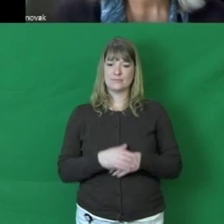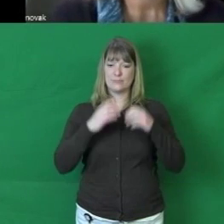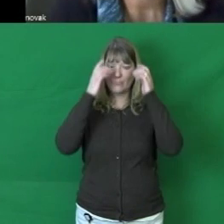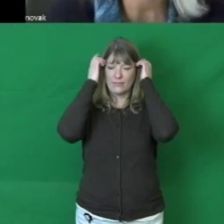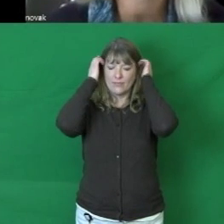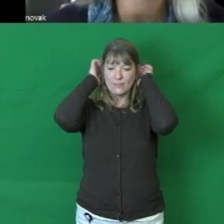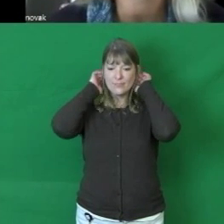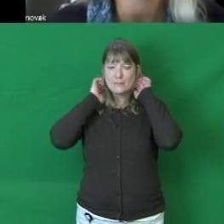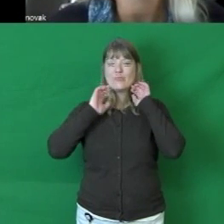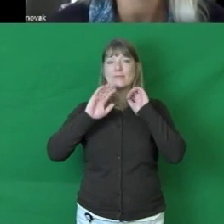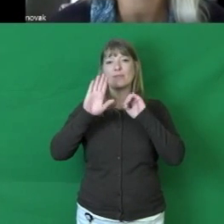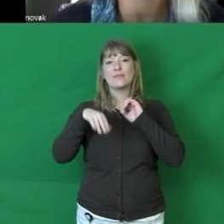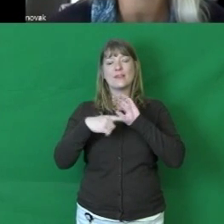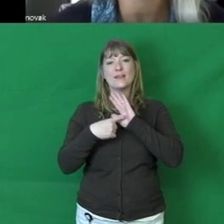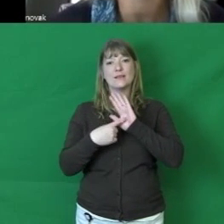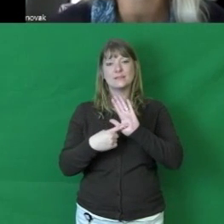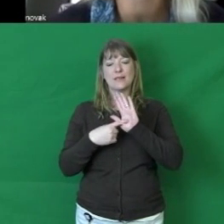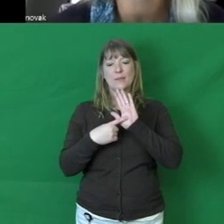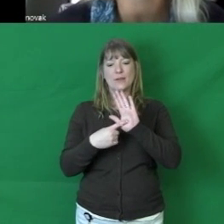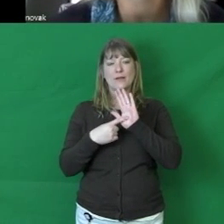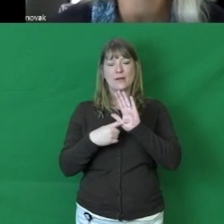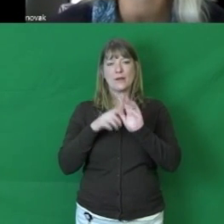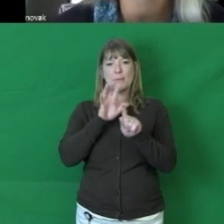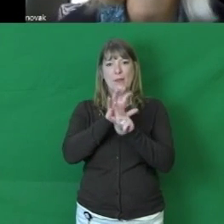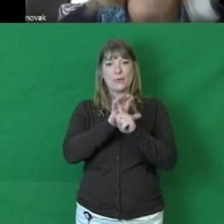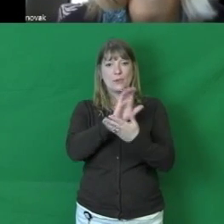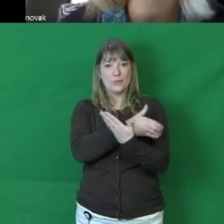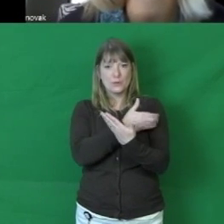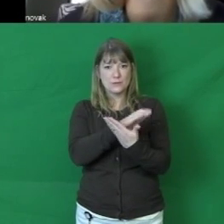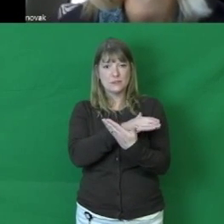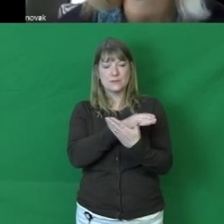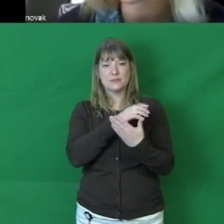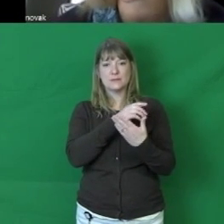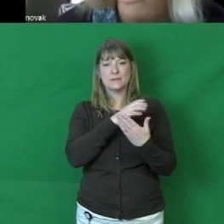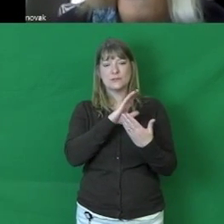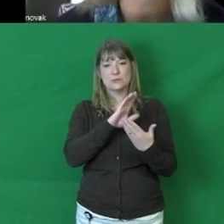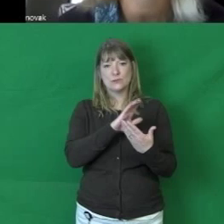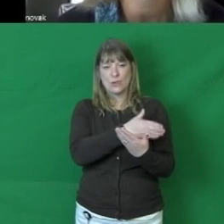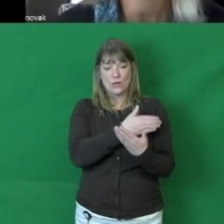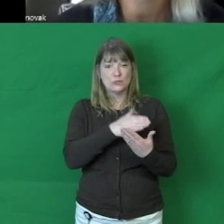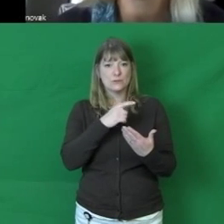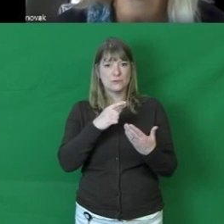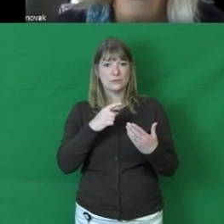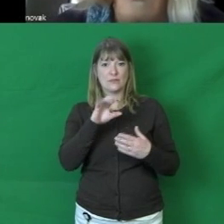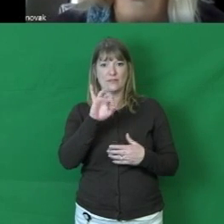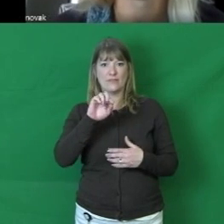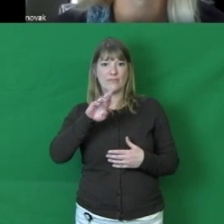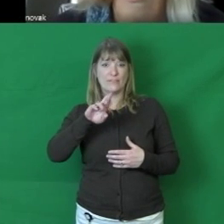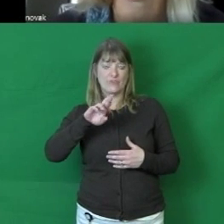Here, I'd like to give you some examples of popular music or popular songs that use figurative